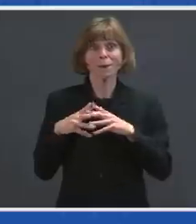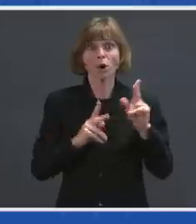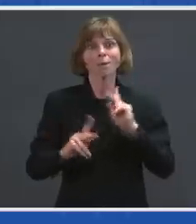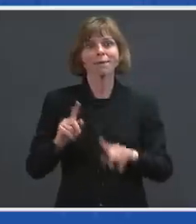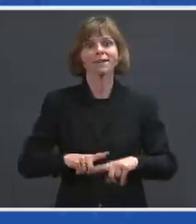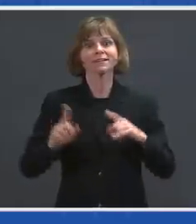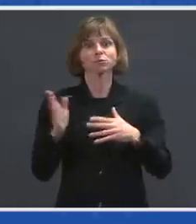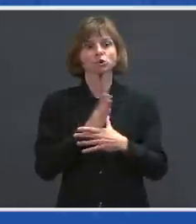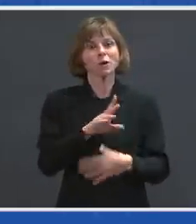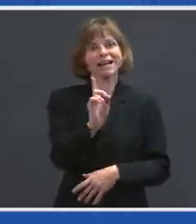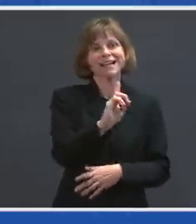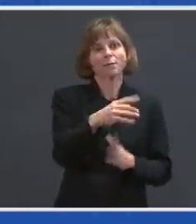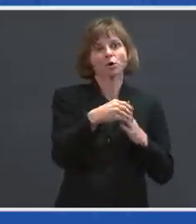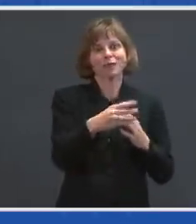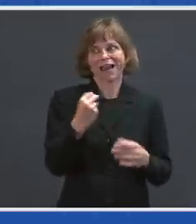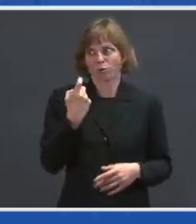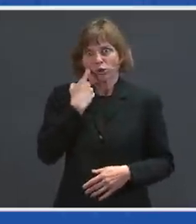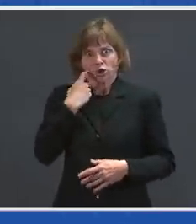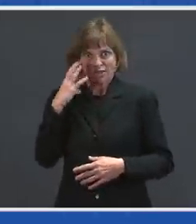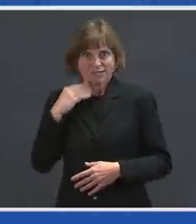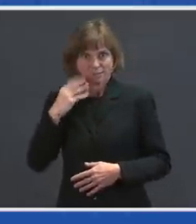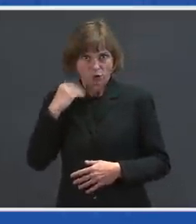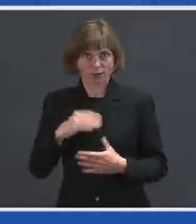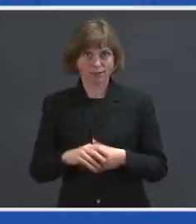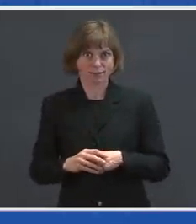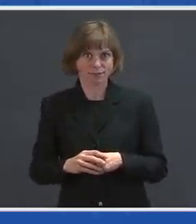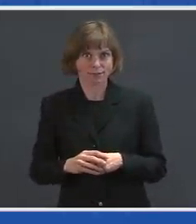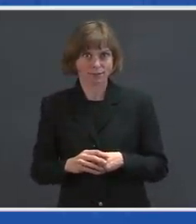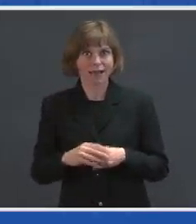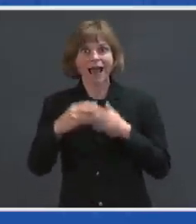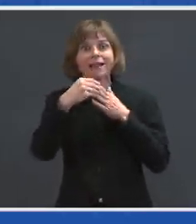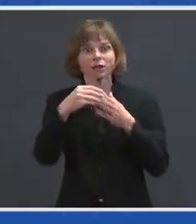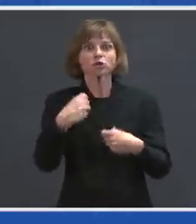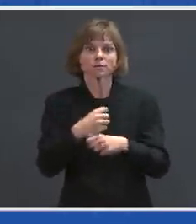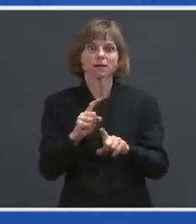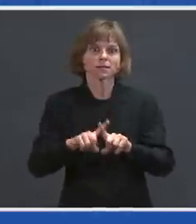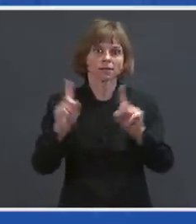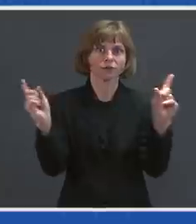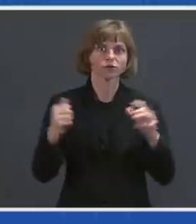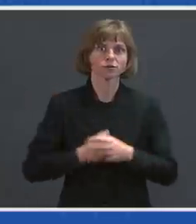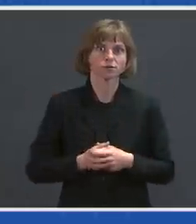and what we just had. Leadership makes a difference. And you're continuing to do so.